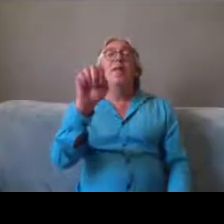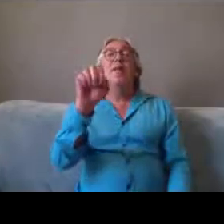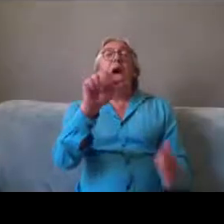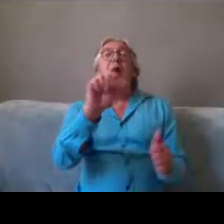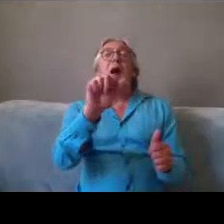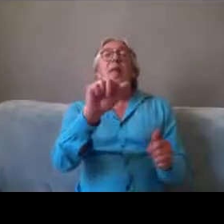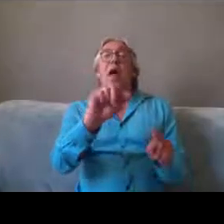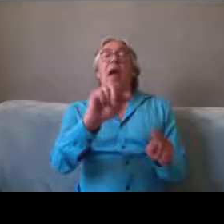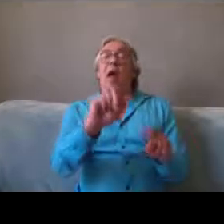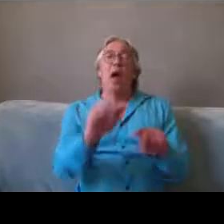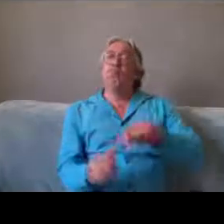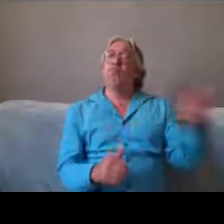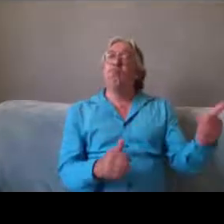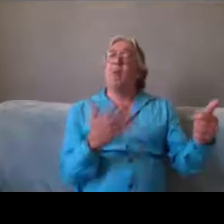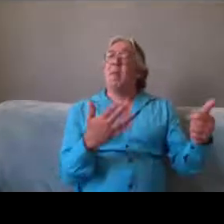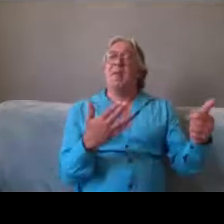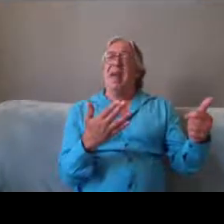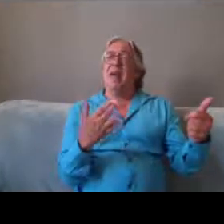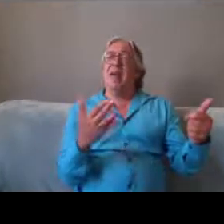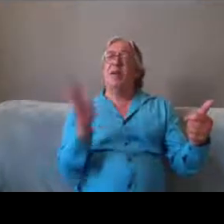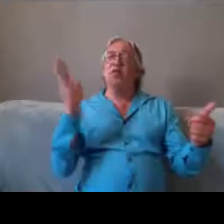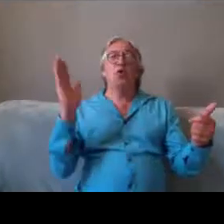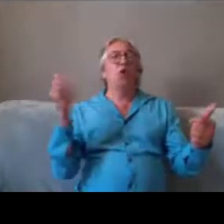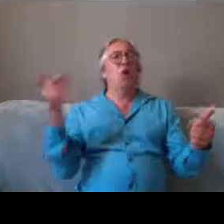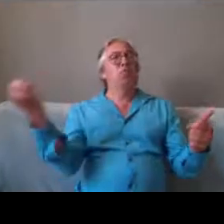These activities are part of the Erasmus+ programme,